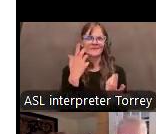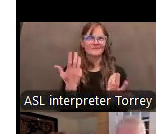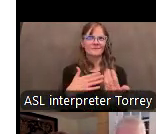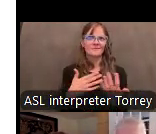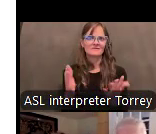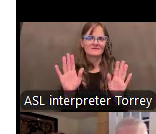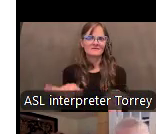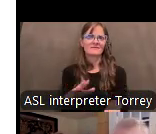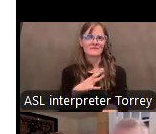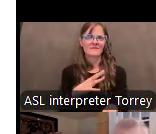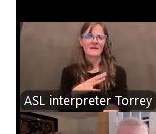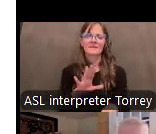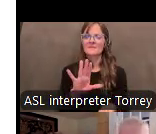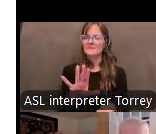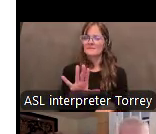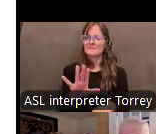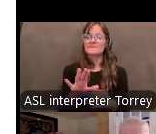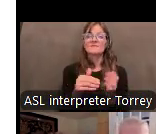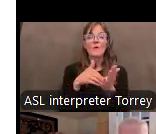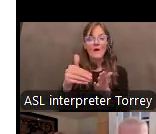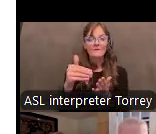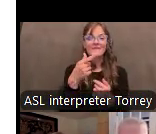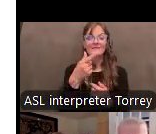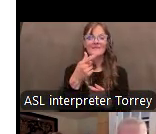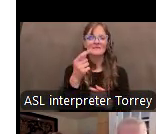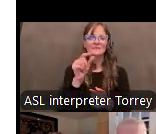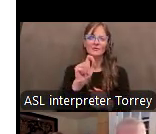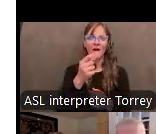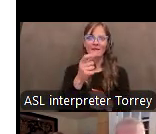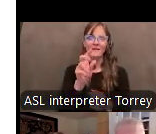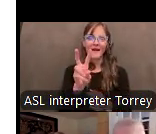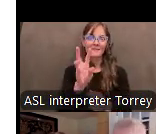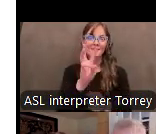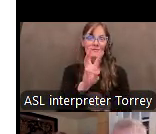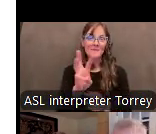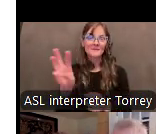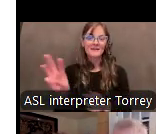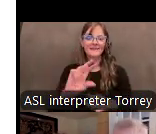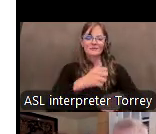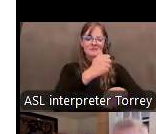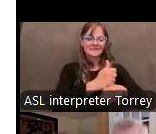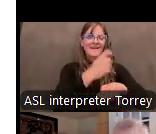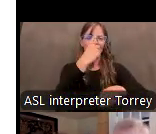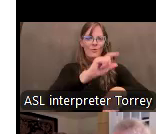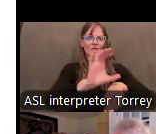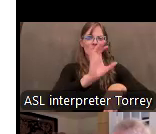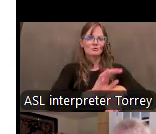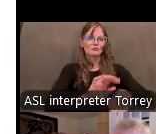for desktop browsers, but we know from analytics that the vast majority, it's like what, 90%?